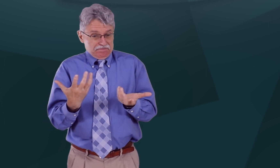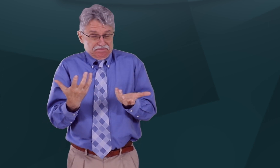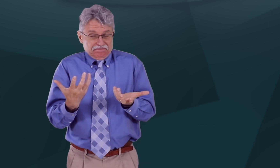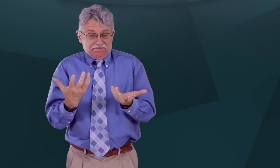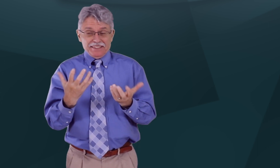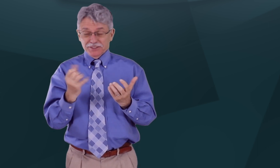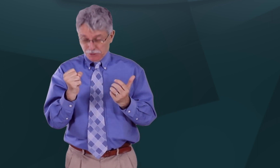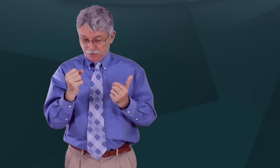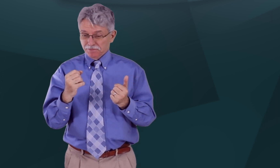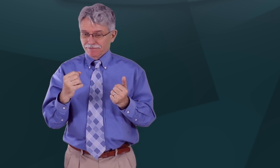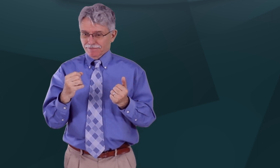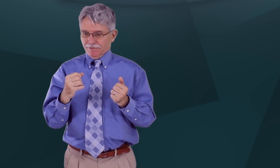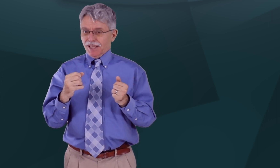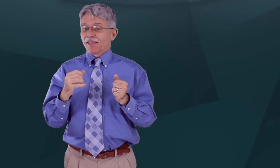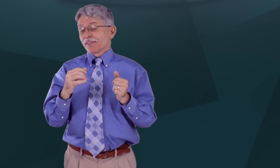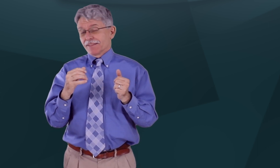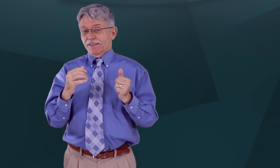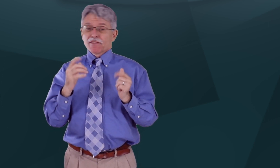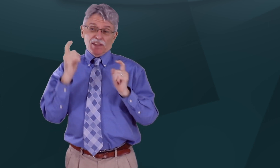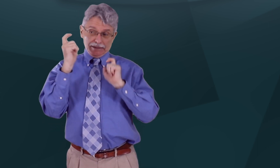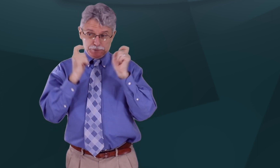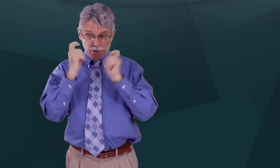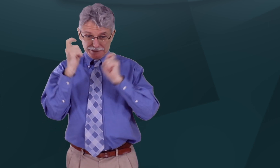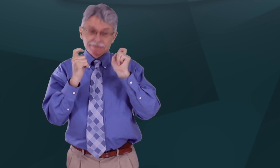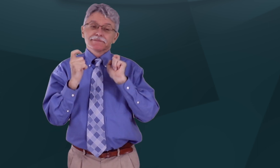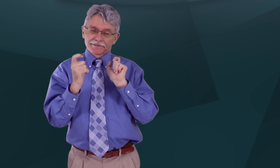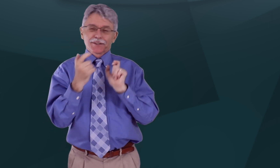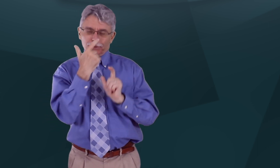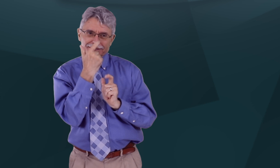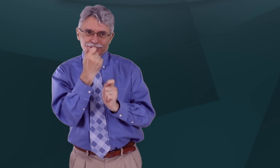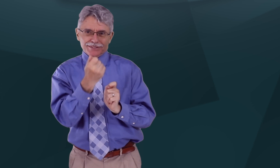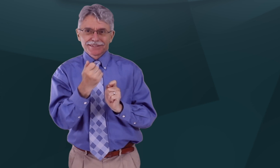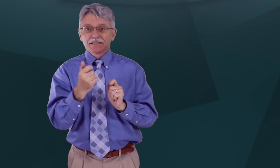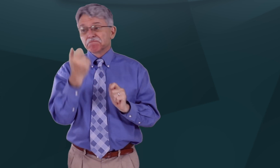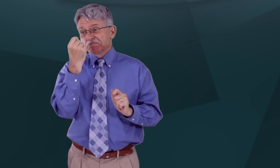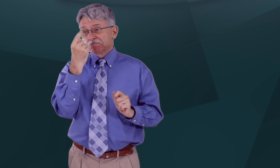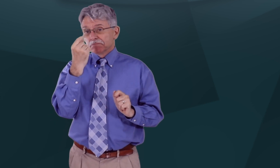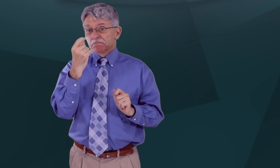and the assertiveness to be there and get it. The expressions on the teachers' faces were interesting.